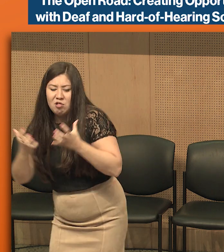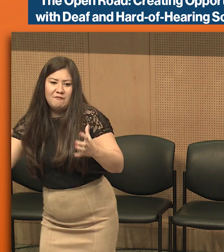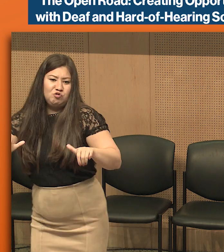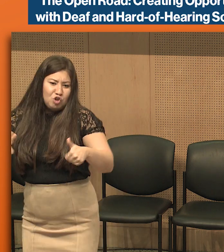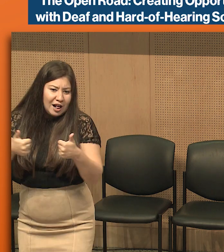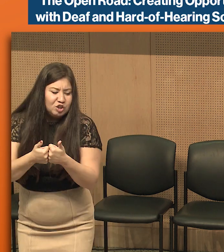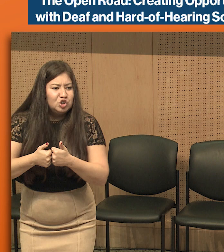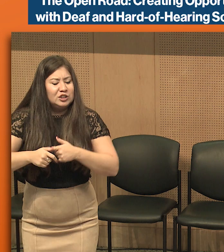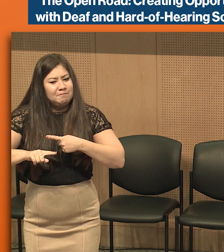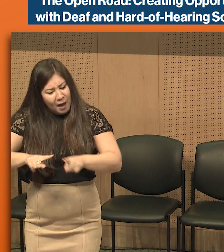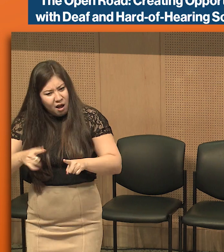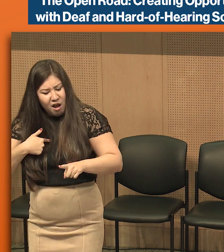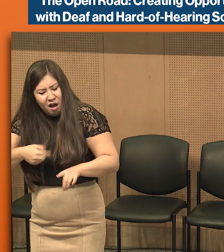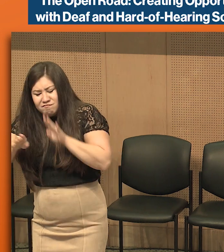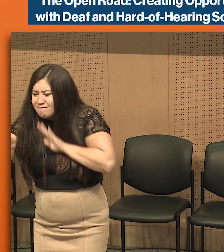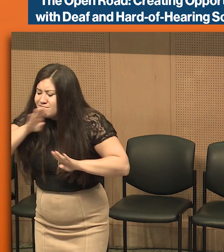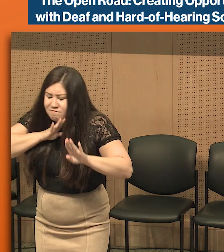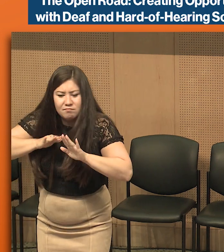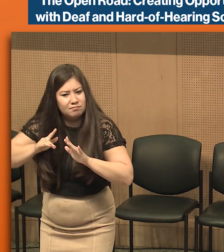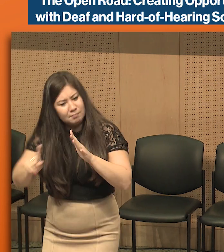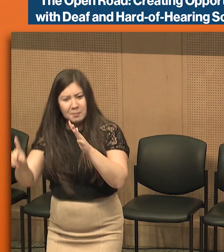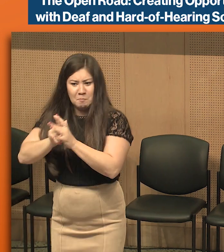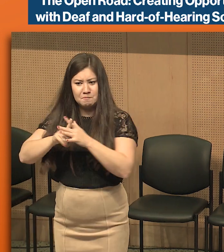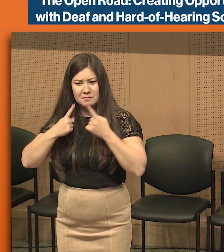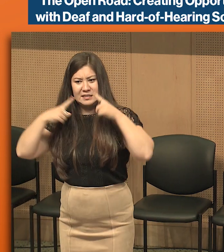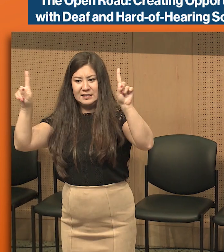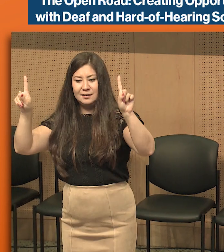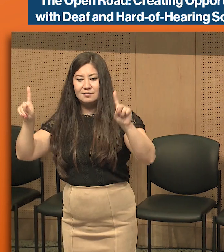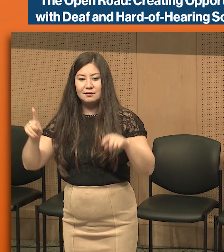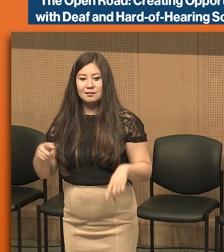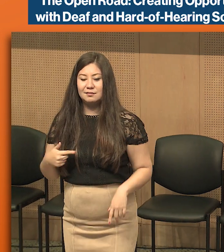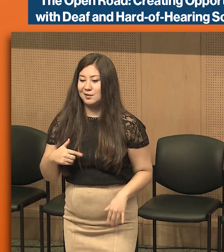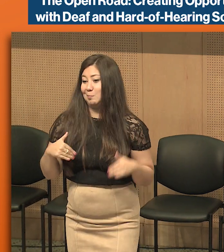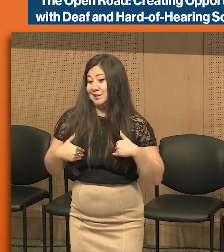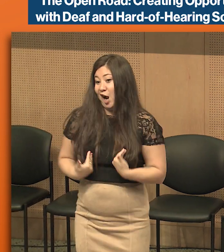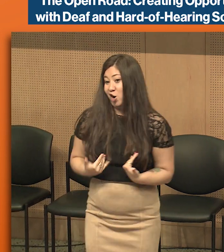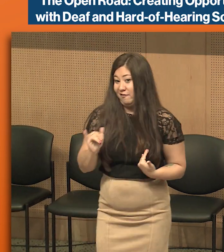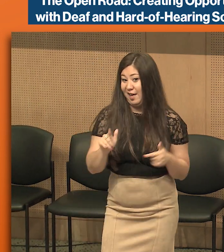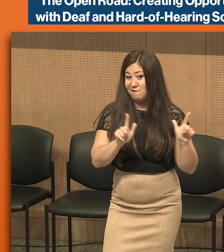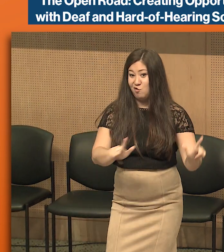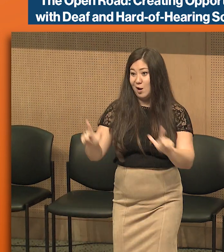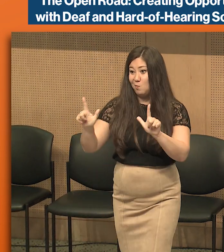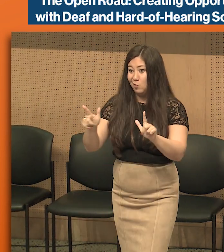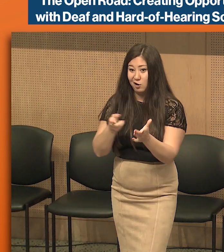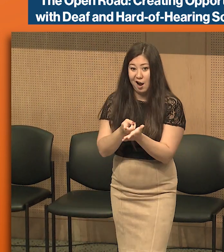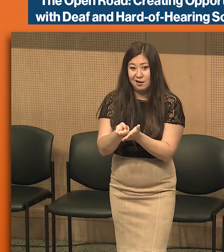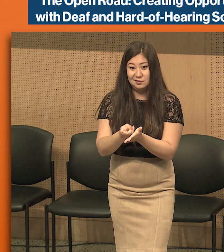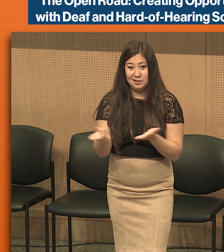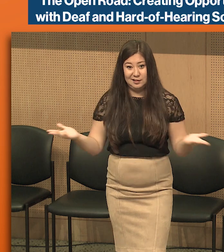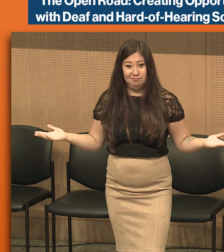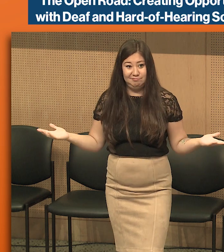and sometimes, it comes across as negative. We talk about our frustrations and what we've had to do to get through that.